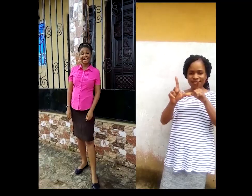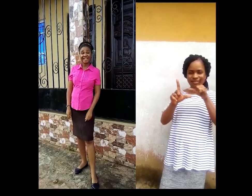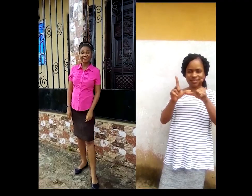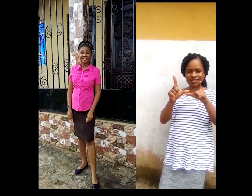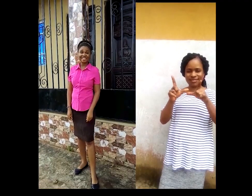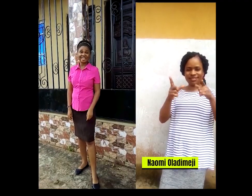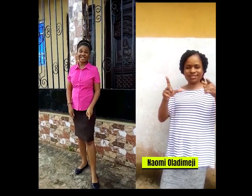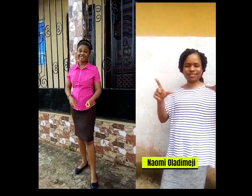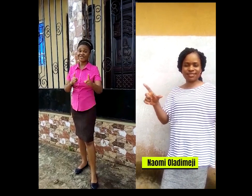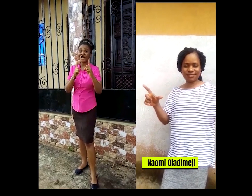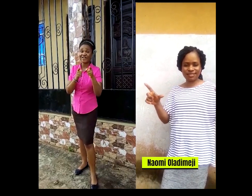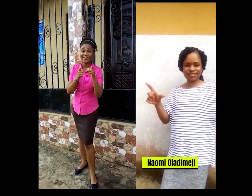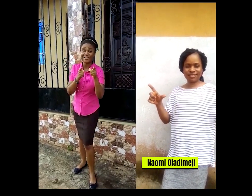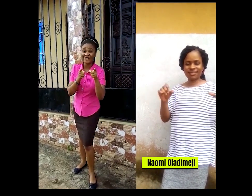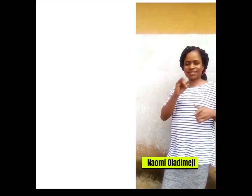Sign language is for you